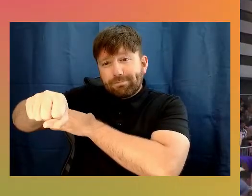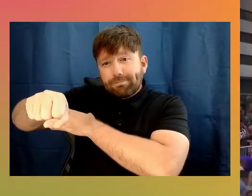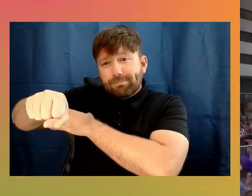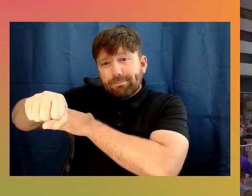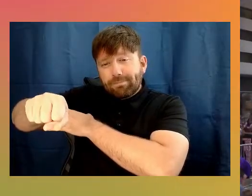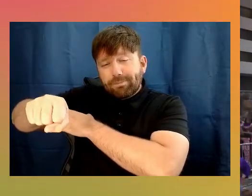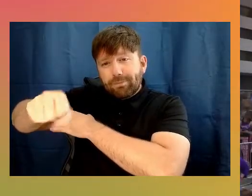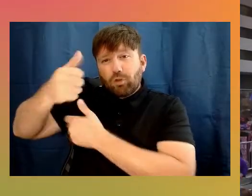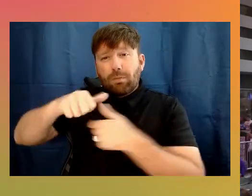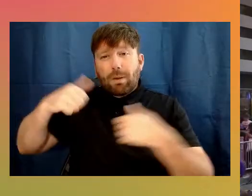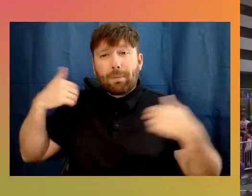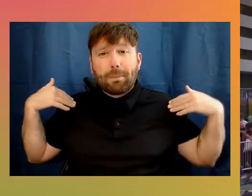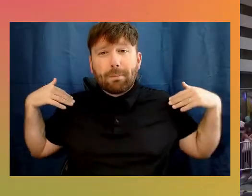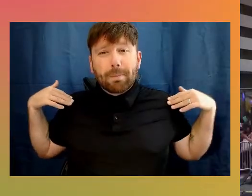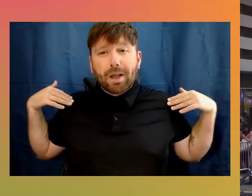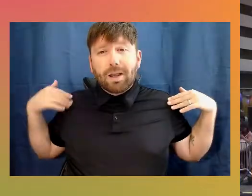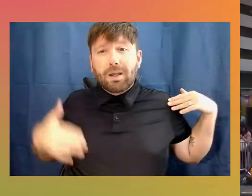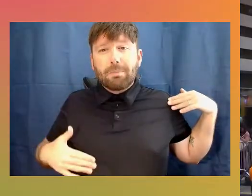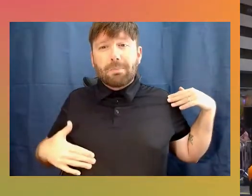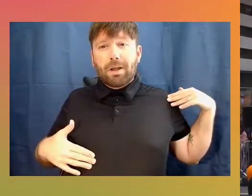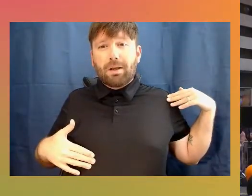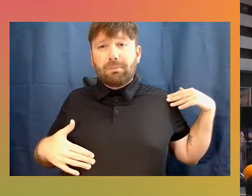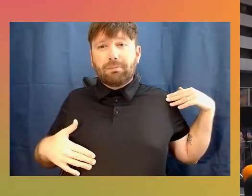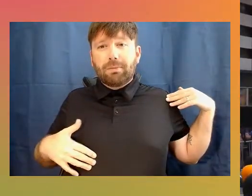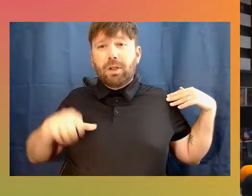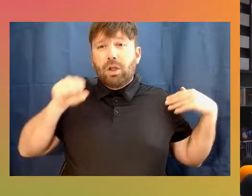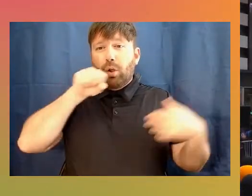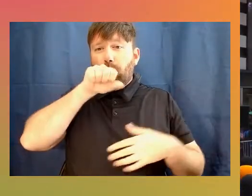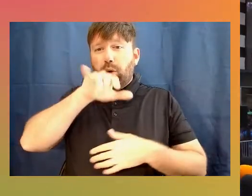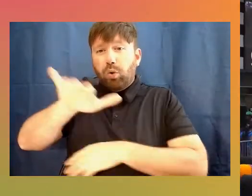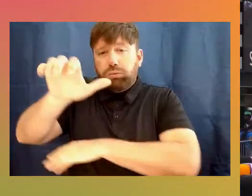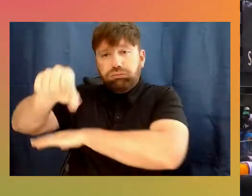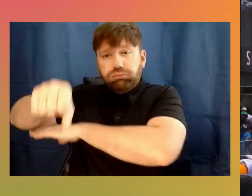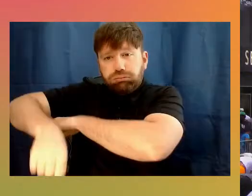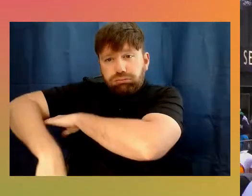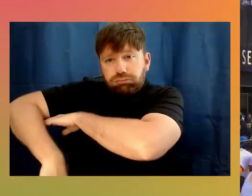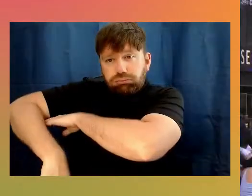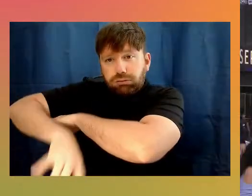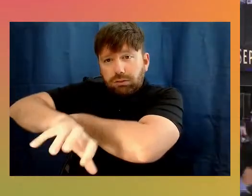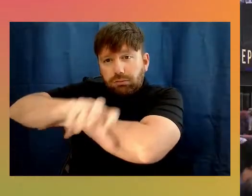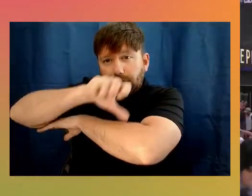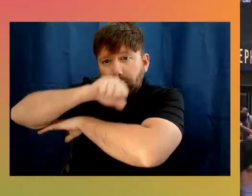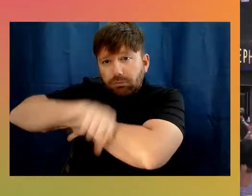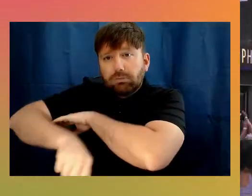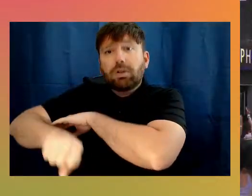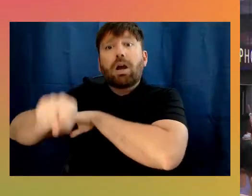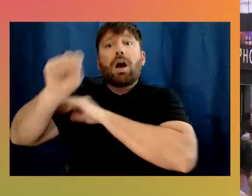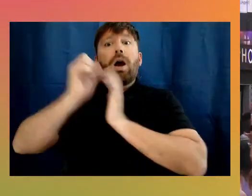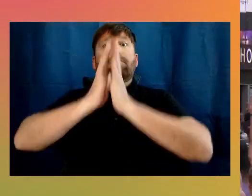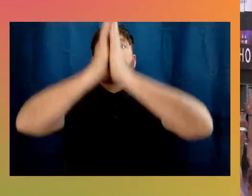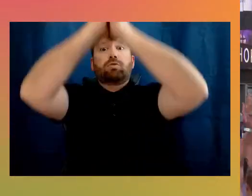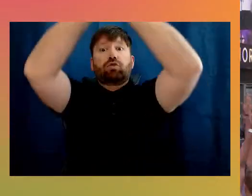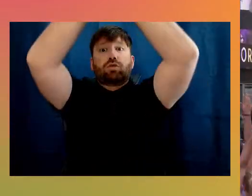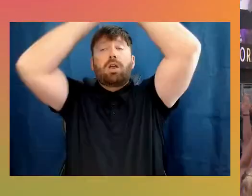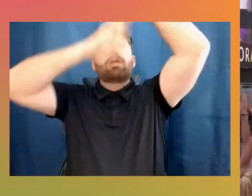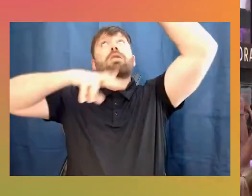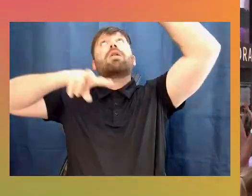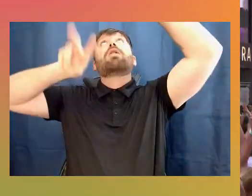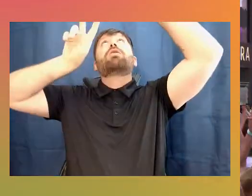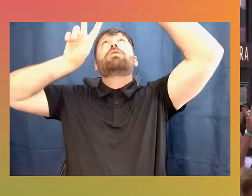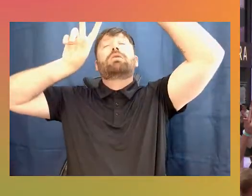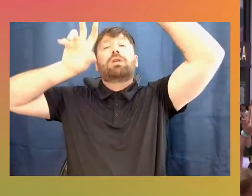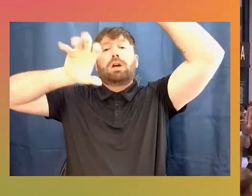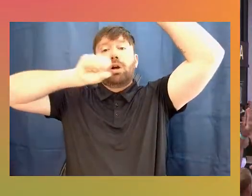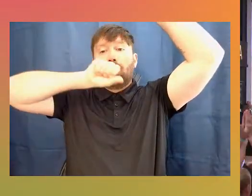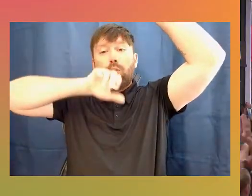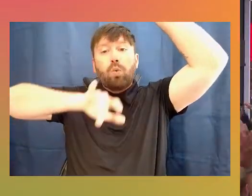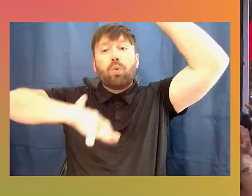LOOK FORWARD.